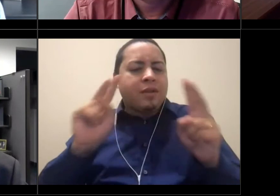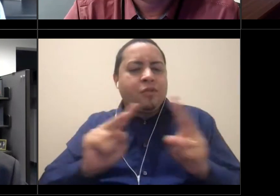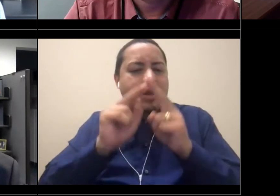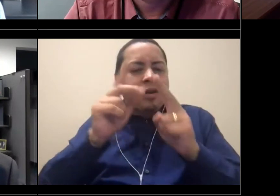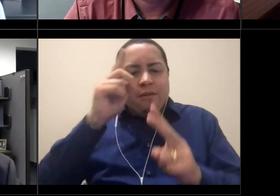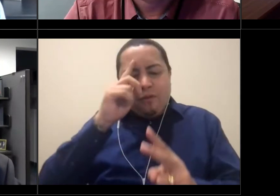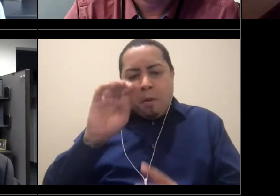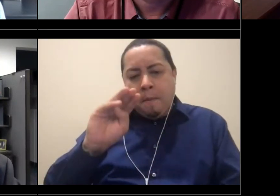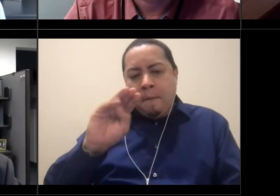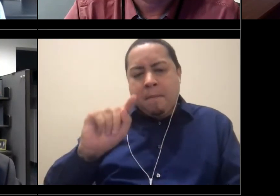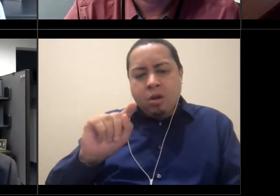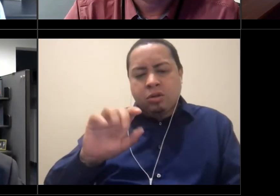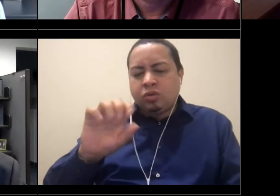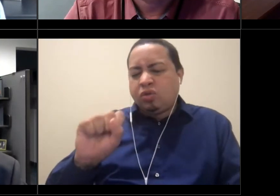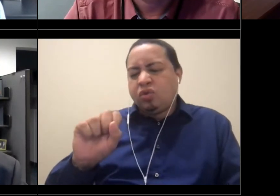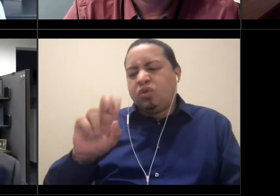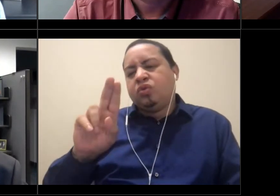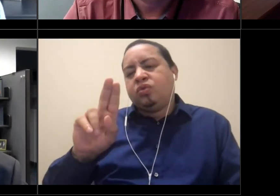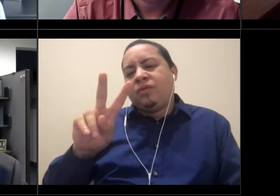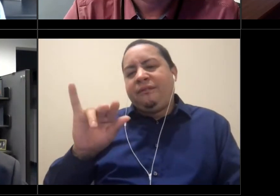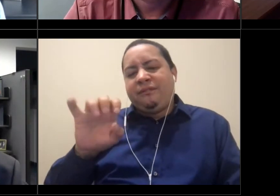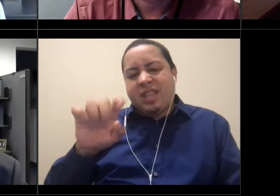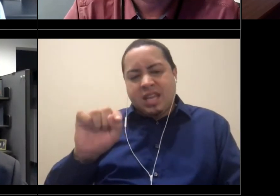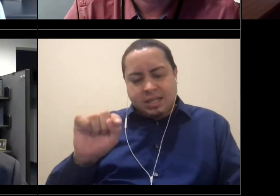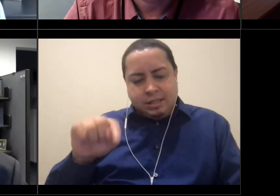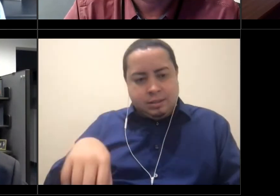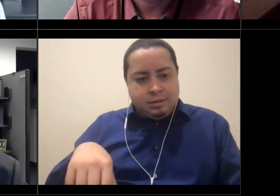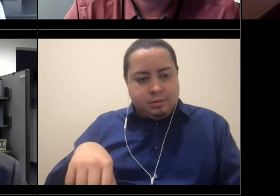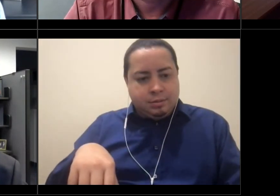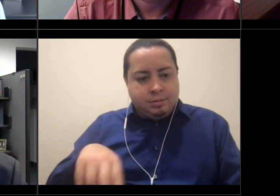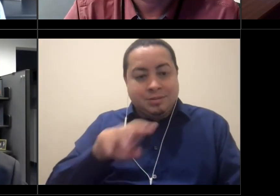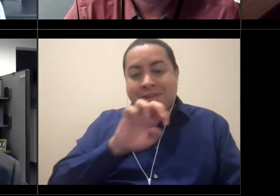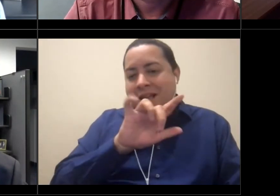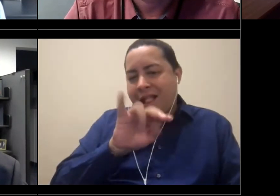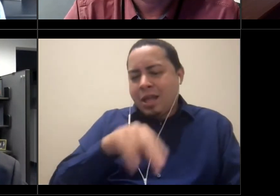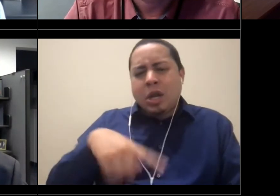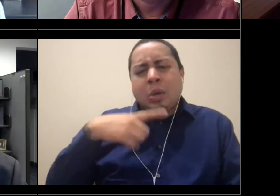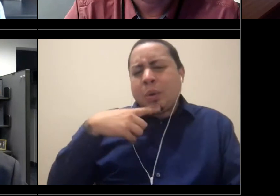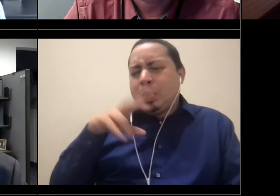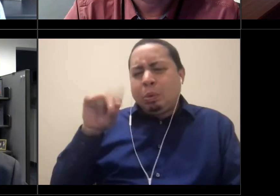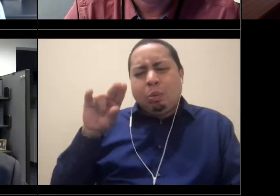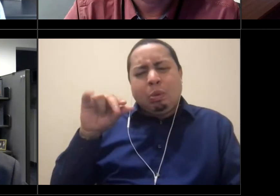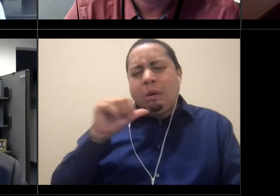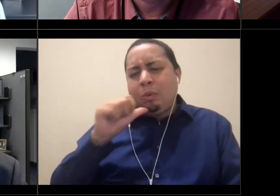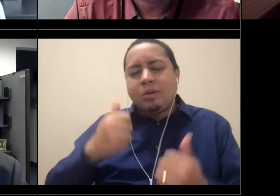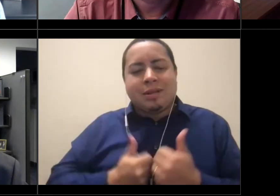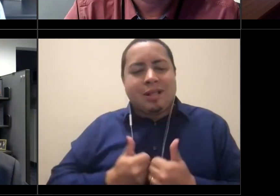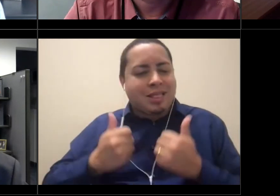I did not, I was not alive for the major eruption of Vesuvius,